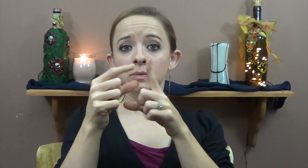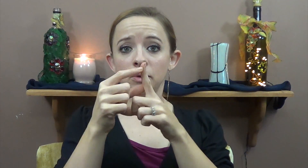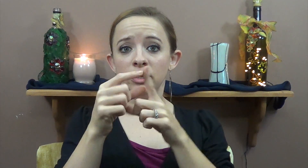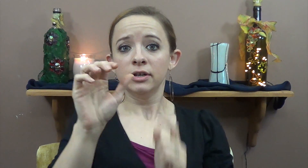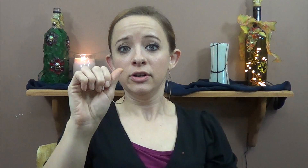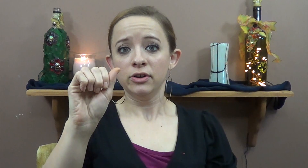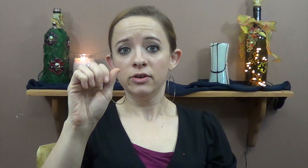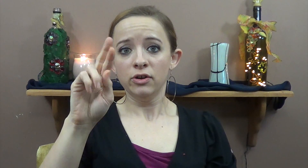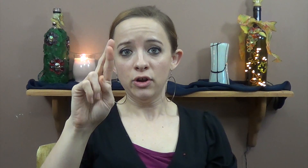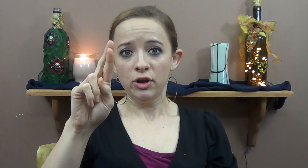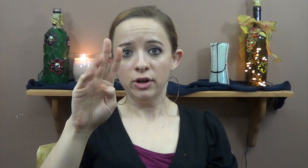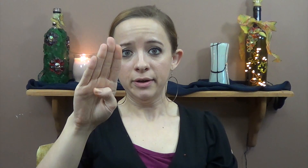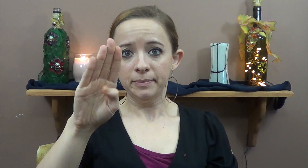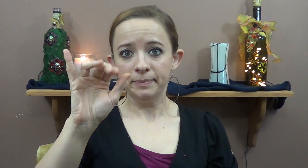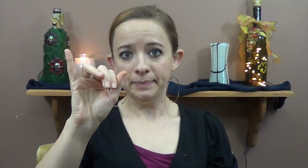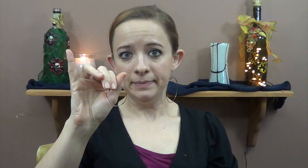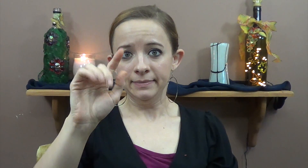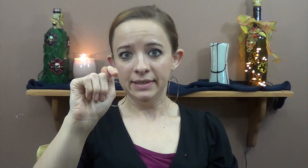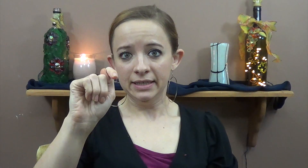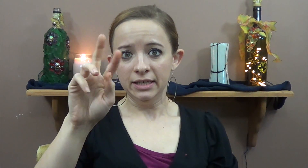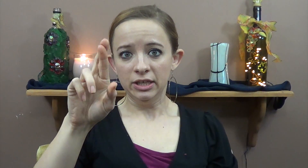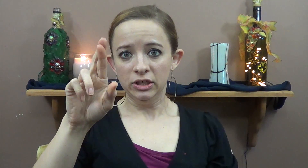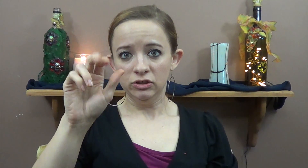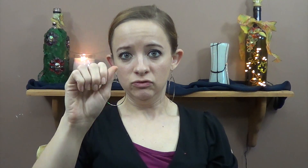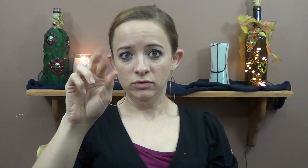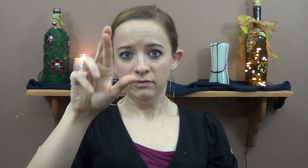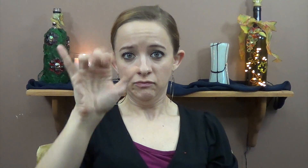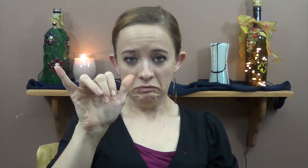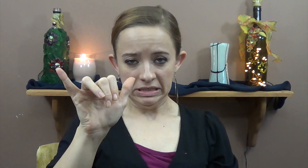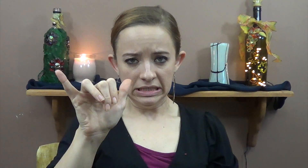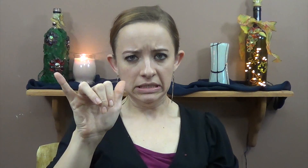So the first word is arbitrary.